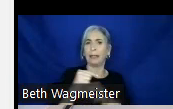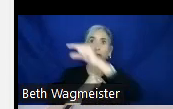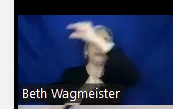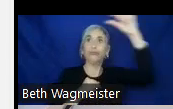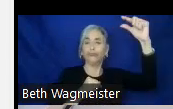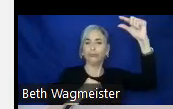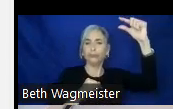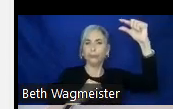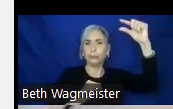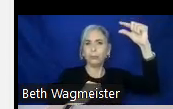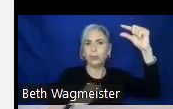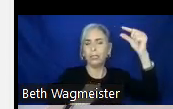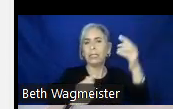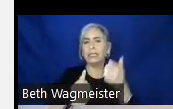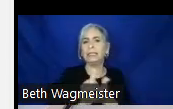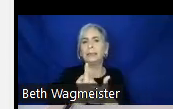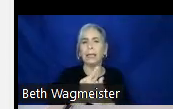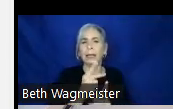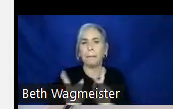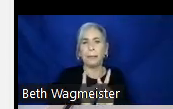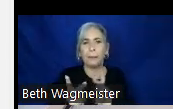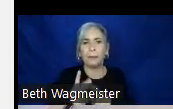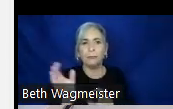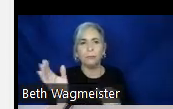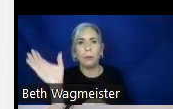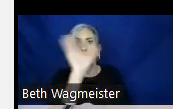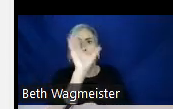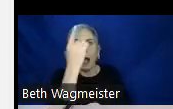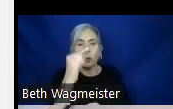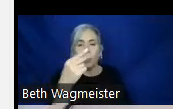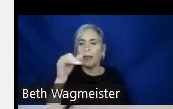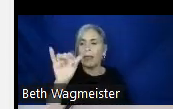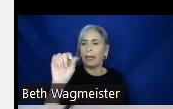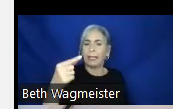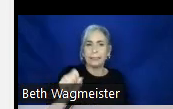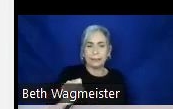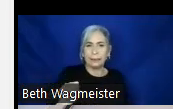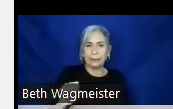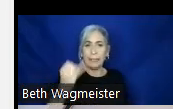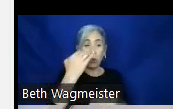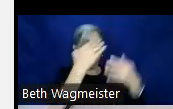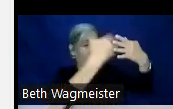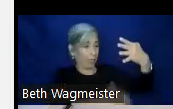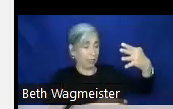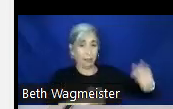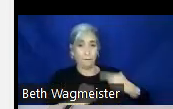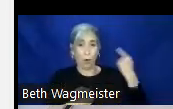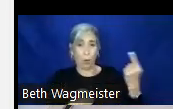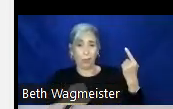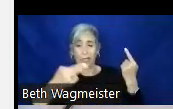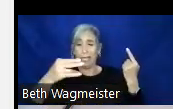readers browse by headings. If you have a list of headings that is played next to your content,